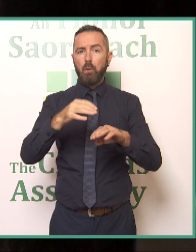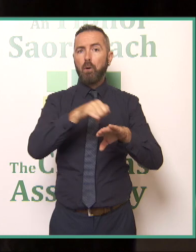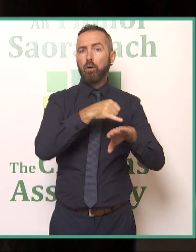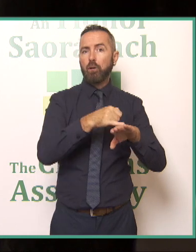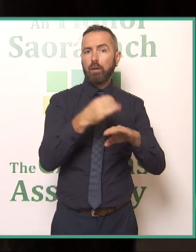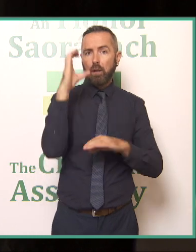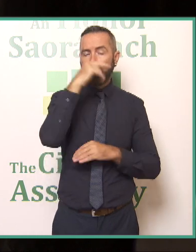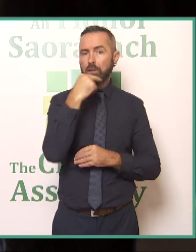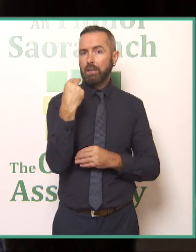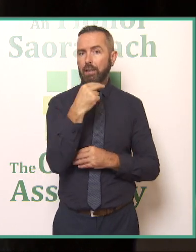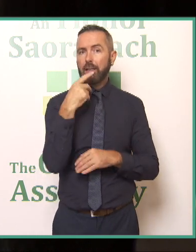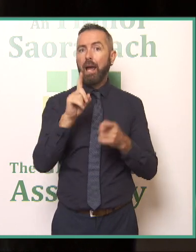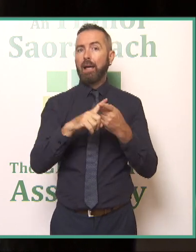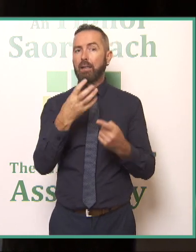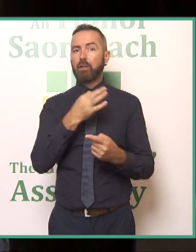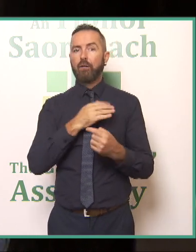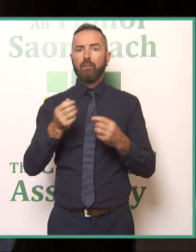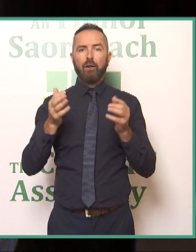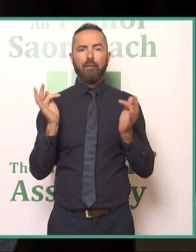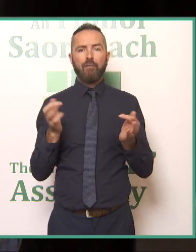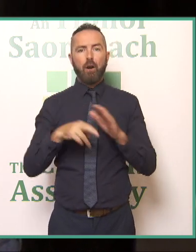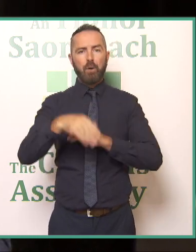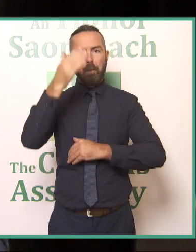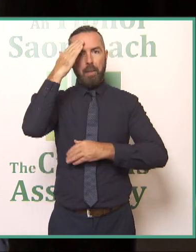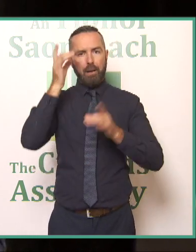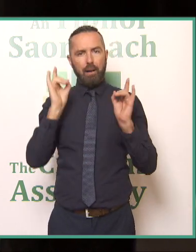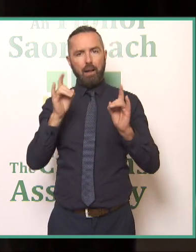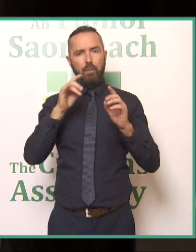pleasing it's good for Farmers mental health to go to a field and you quietly listen to the birds and